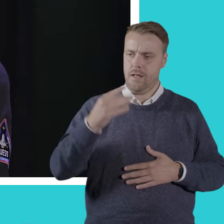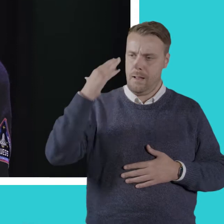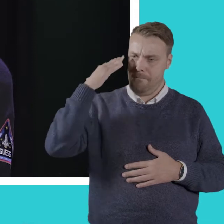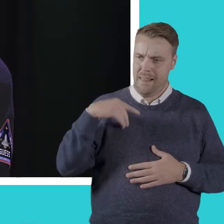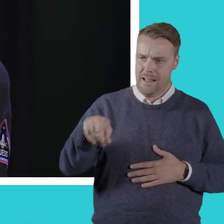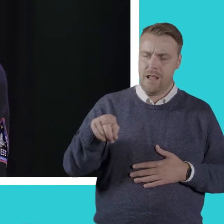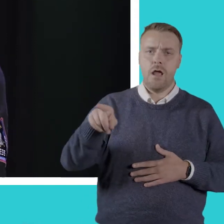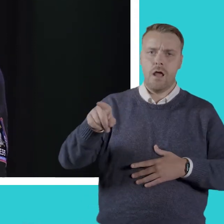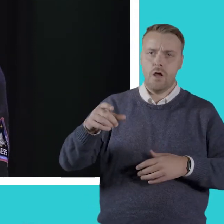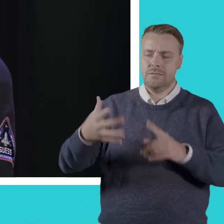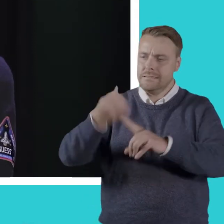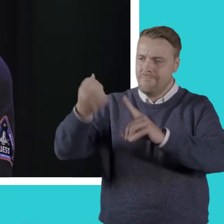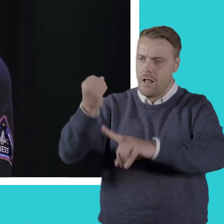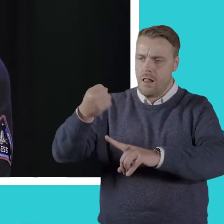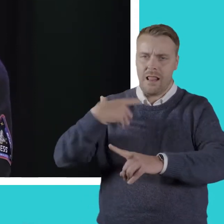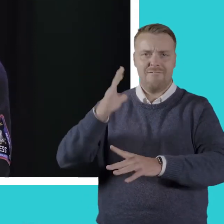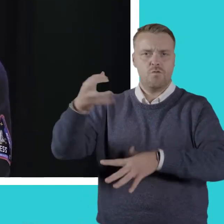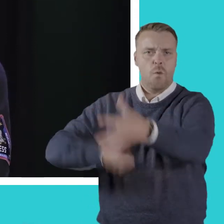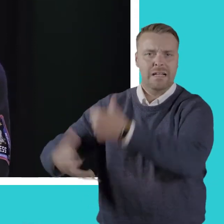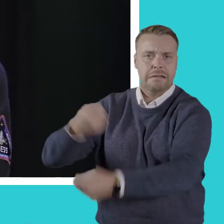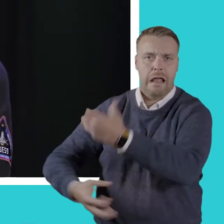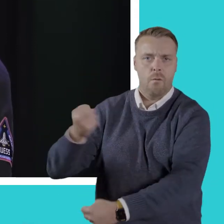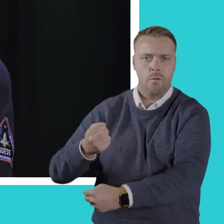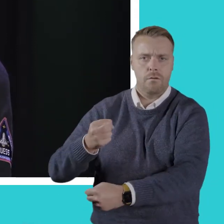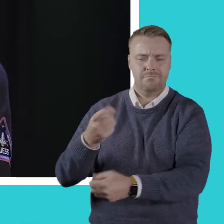you've got to bring them down. It's a crabs in a bucket mentality. And I thought that holds us